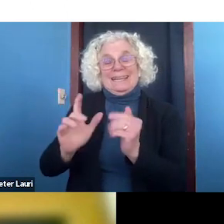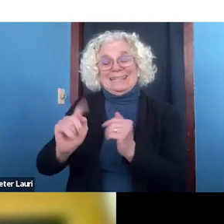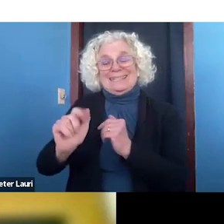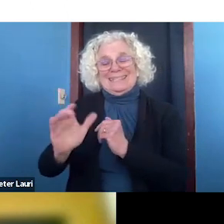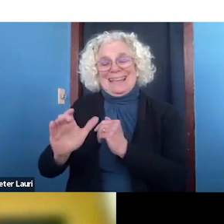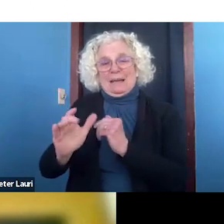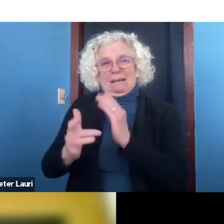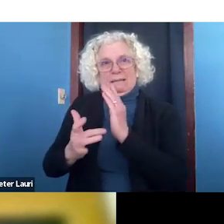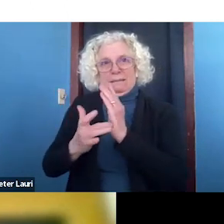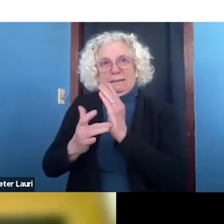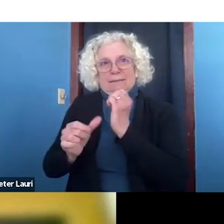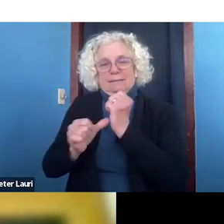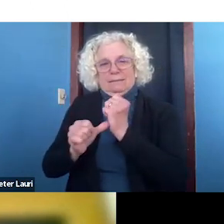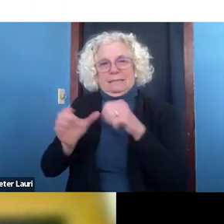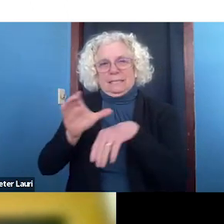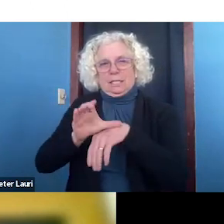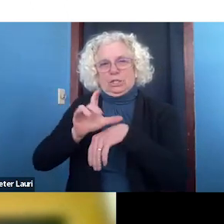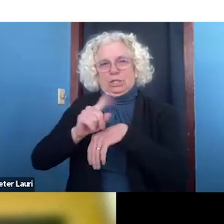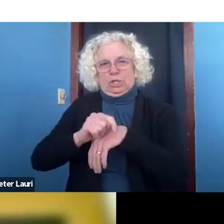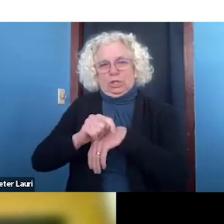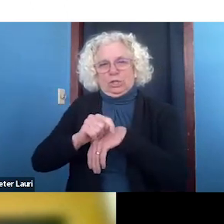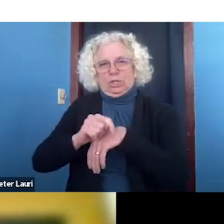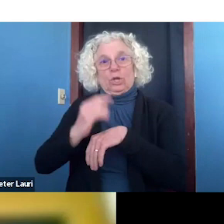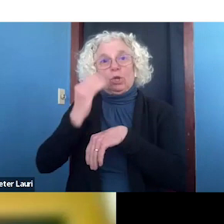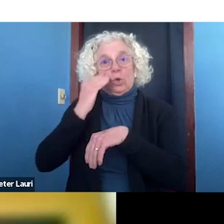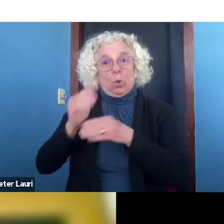renowned for her leadership in behavioral health care,